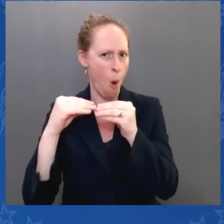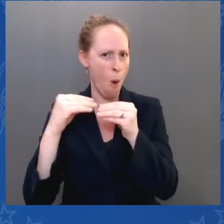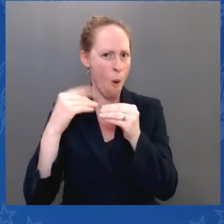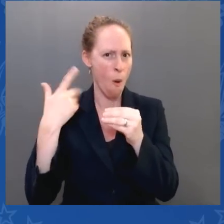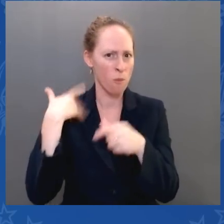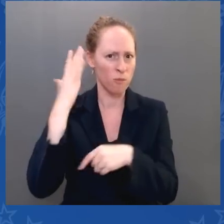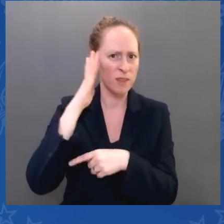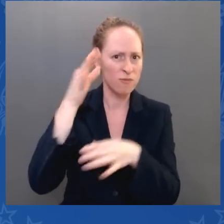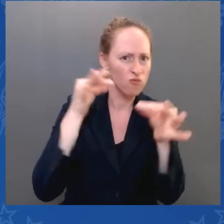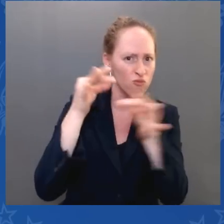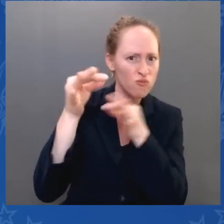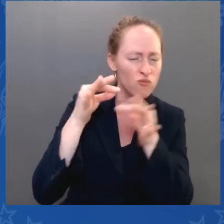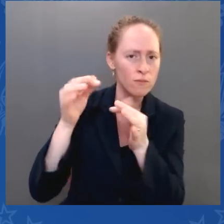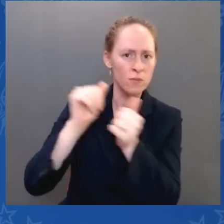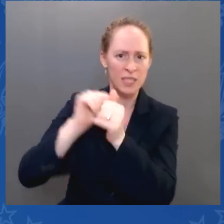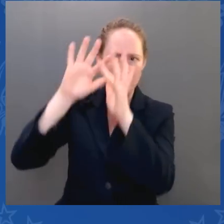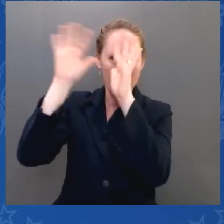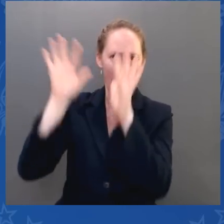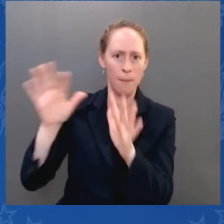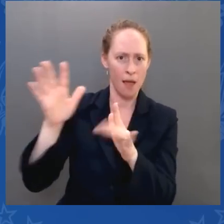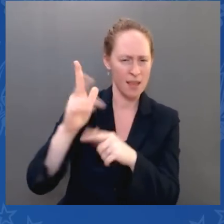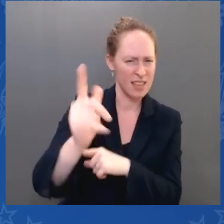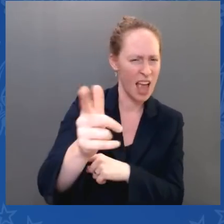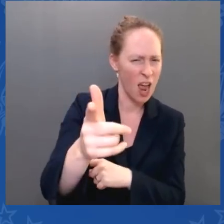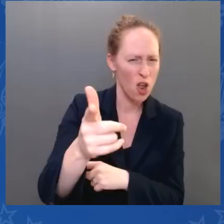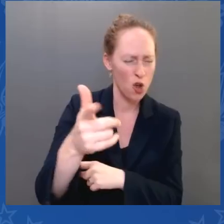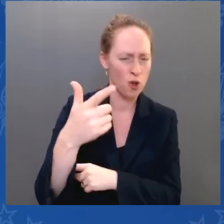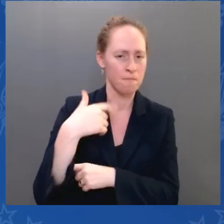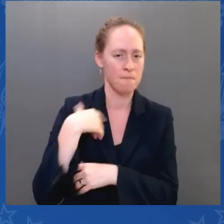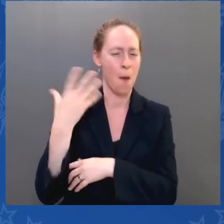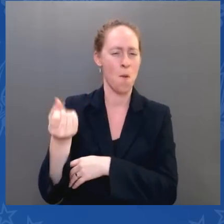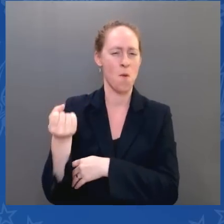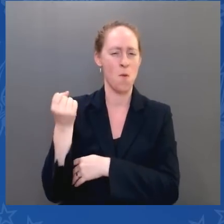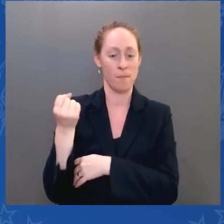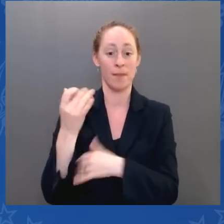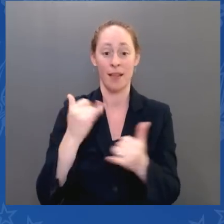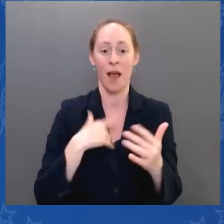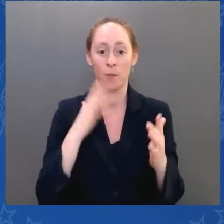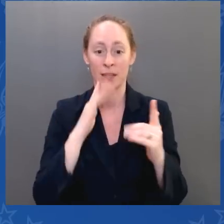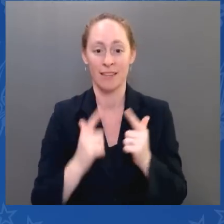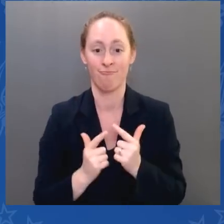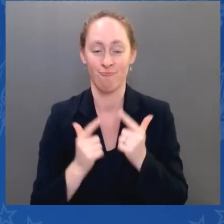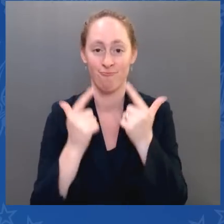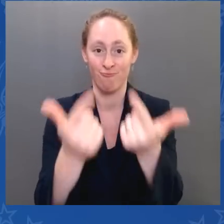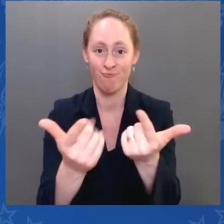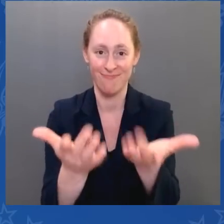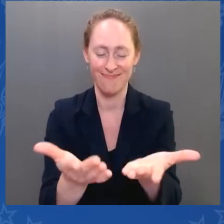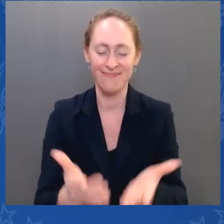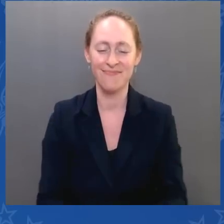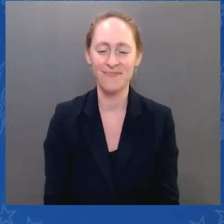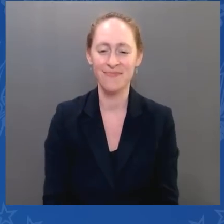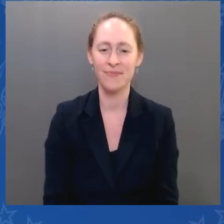Thanks. Mr. Deese: Great. Thank you, Mr. President. So, we were hoping today to cover three broad areas.